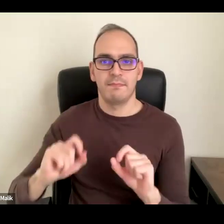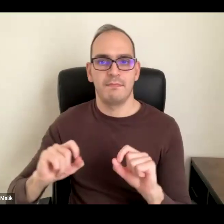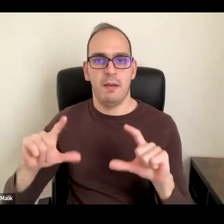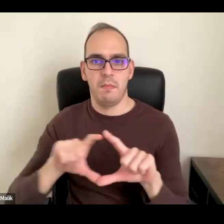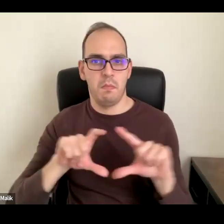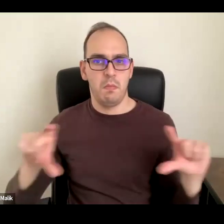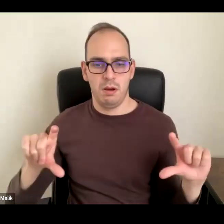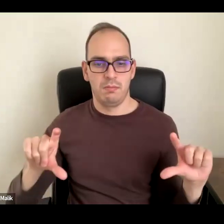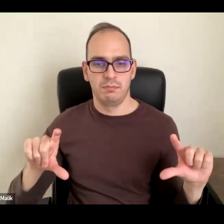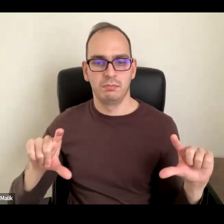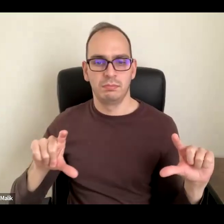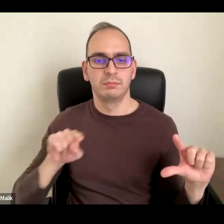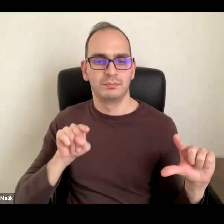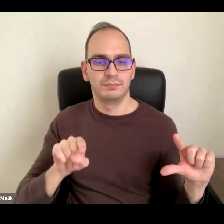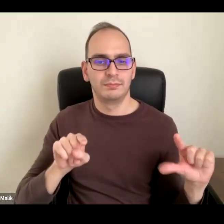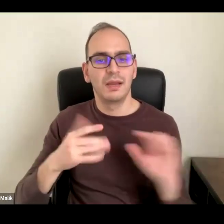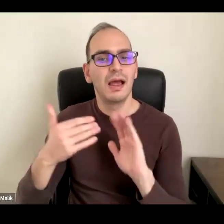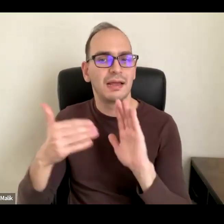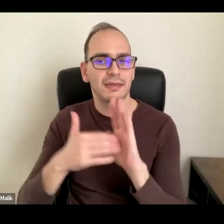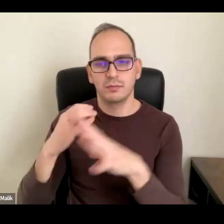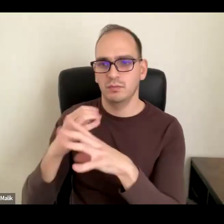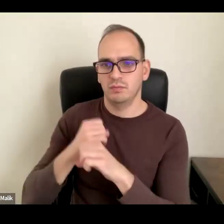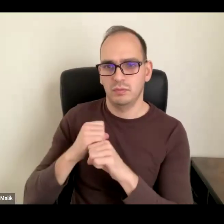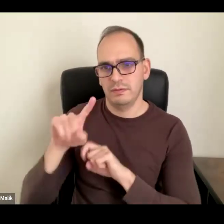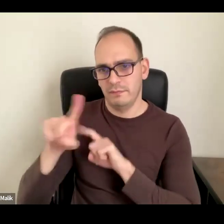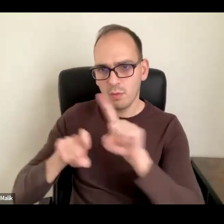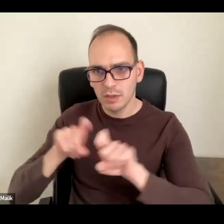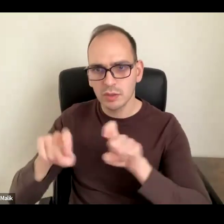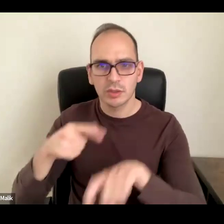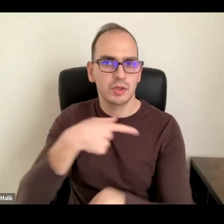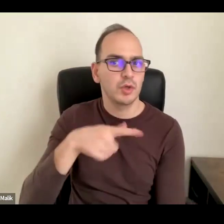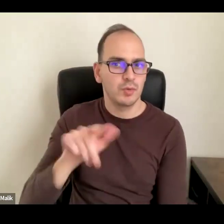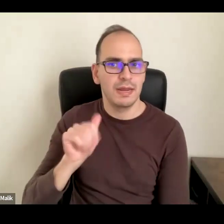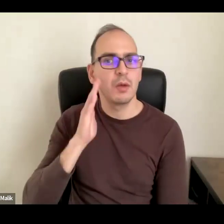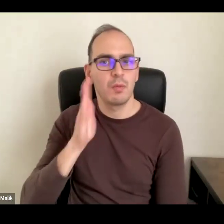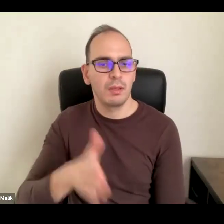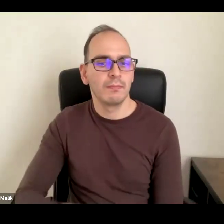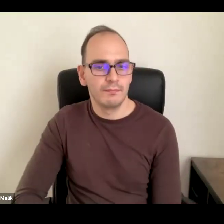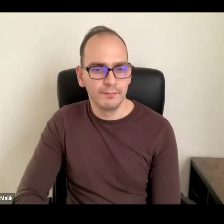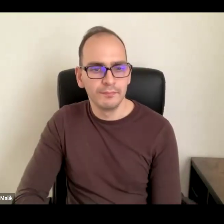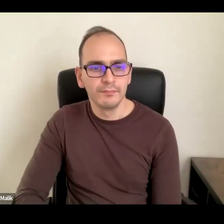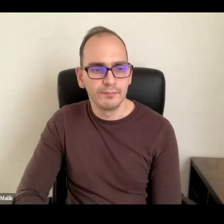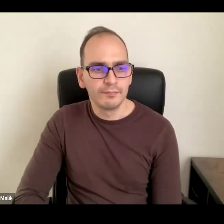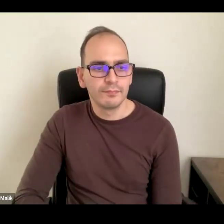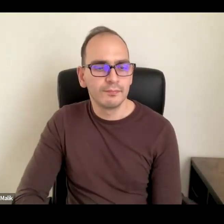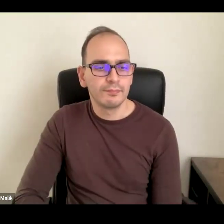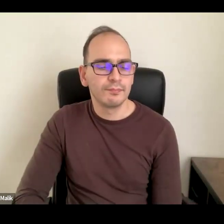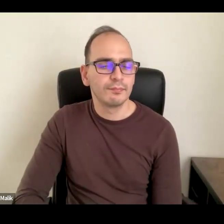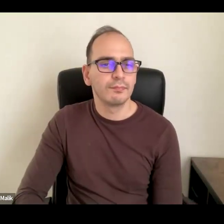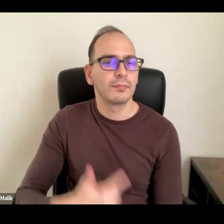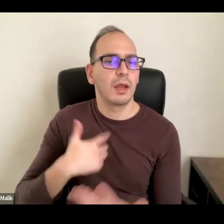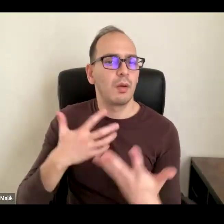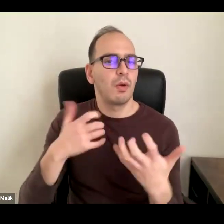And we will um again receive questions through the Q&A. And um I also want to note that you have the